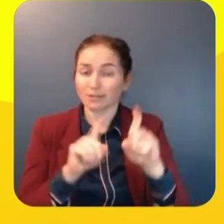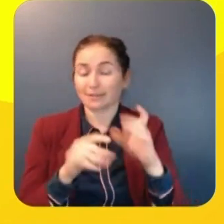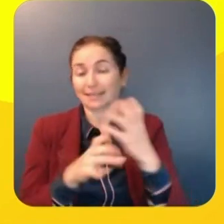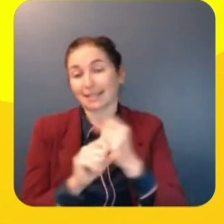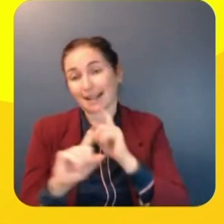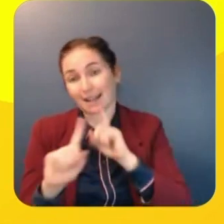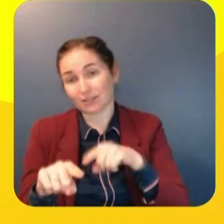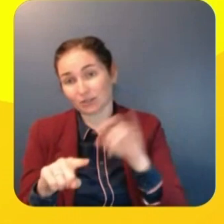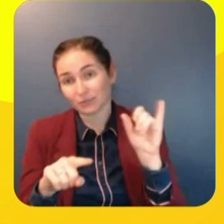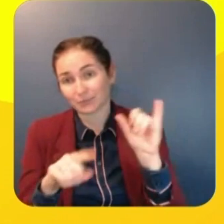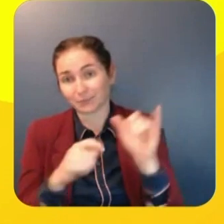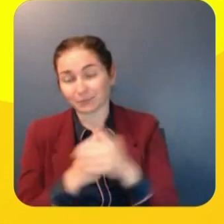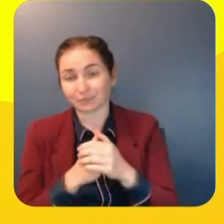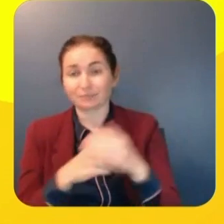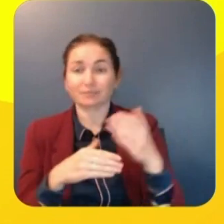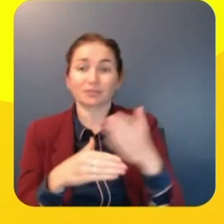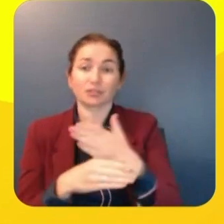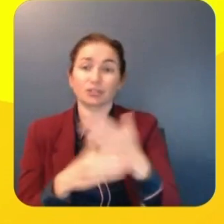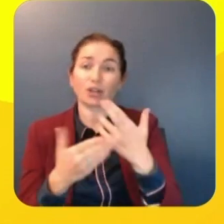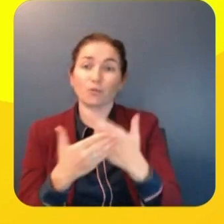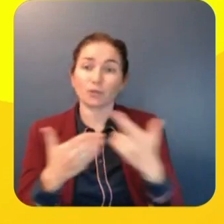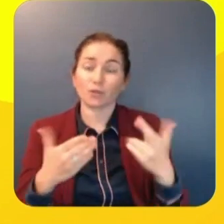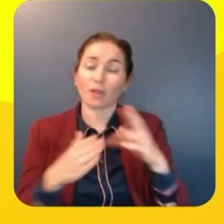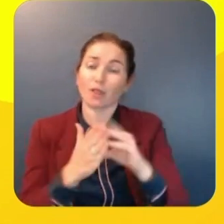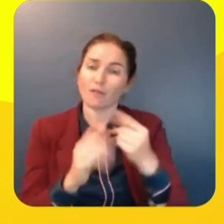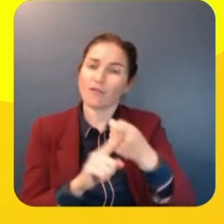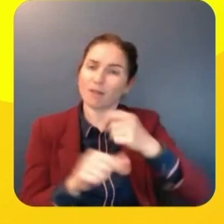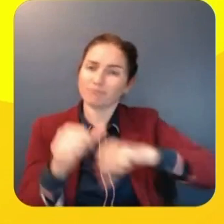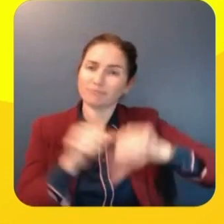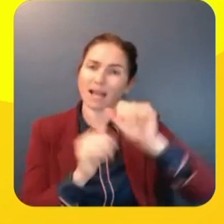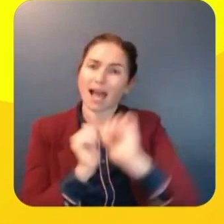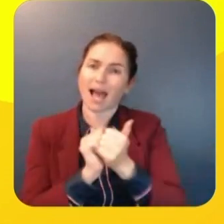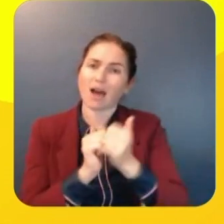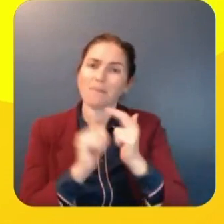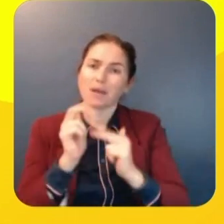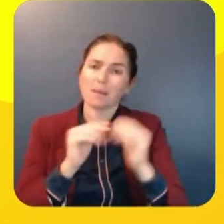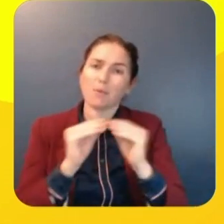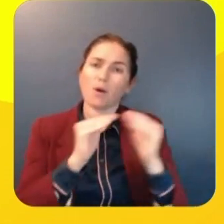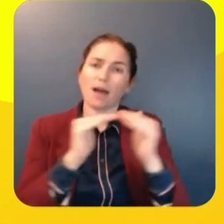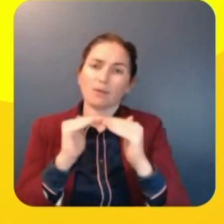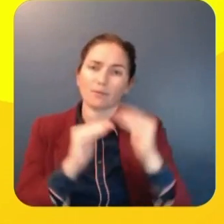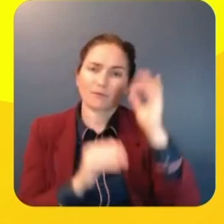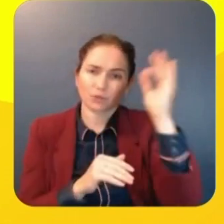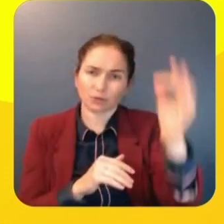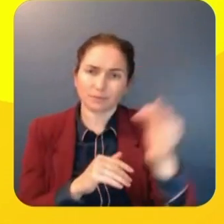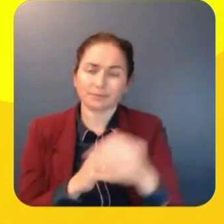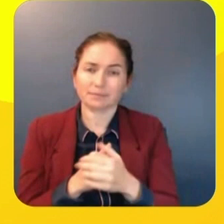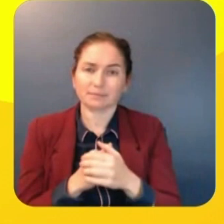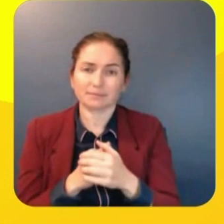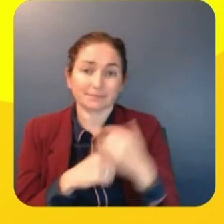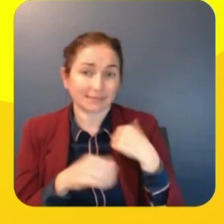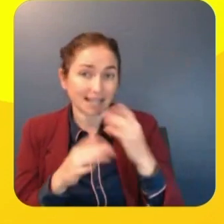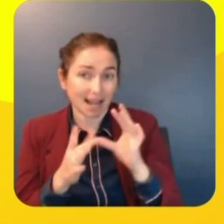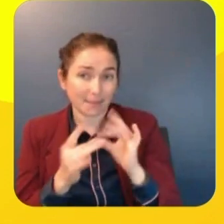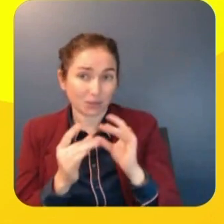share resources and learn from each other about how to build a more equitable future. Did I mention that we have a robust demographic survey